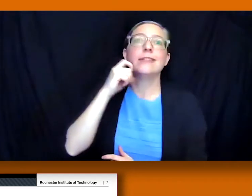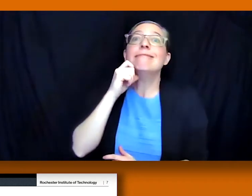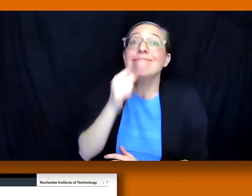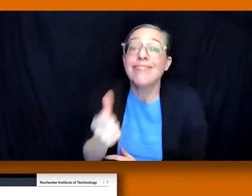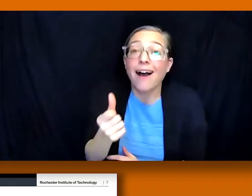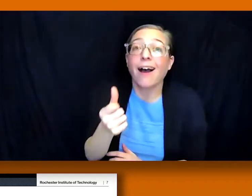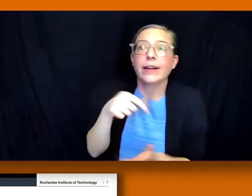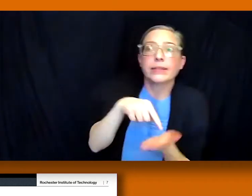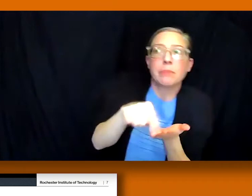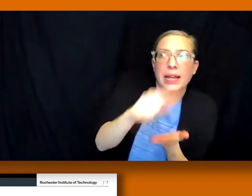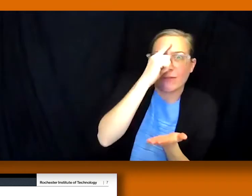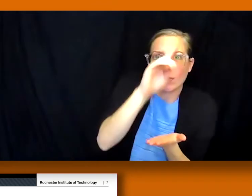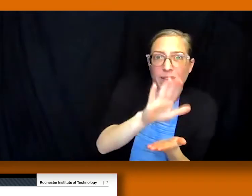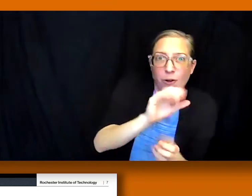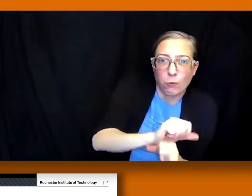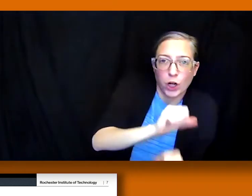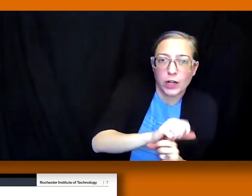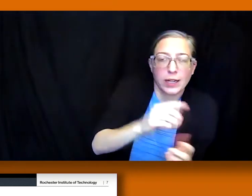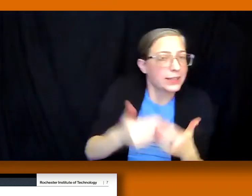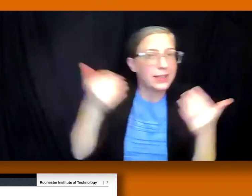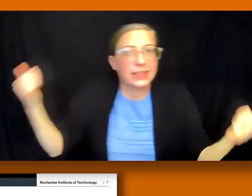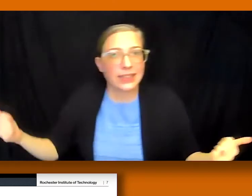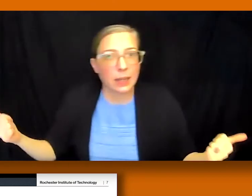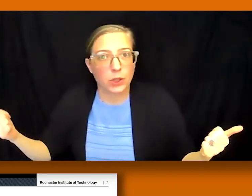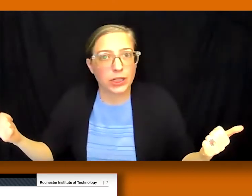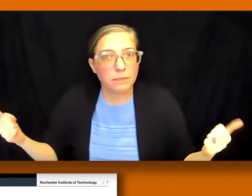in the MS or Ph.D. programs.